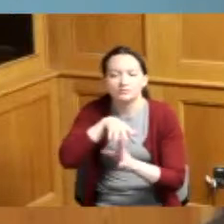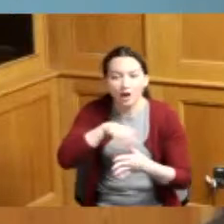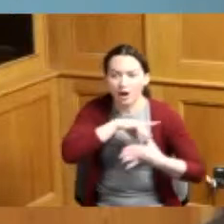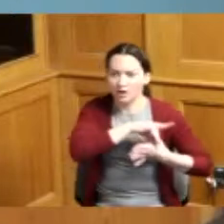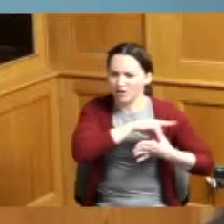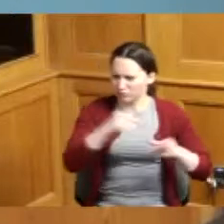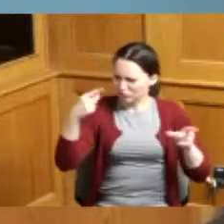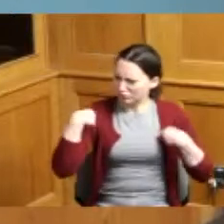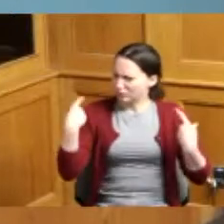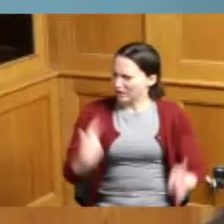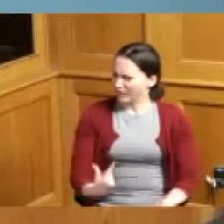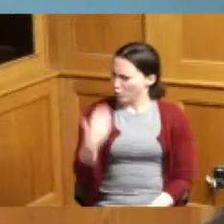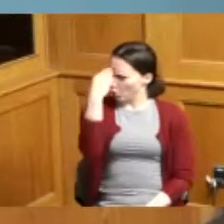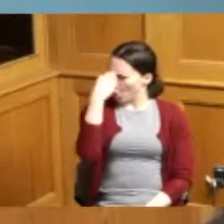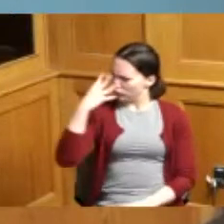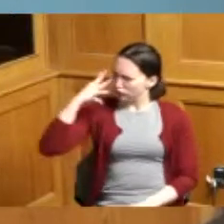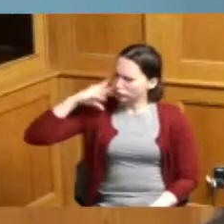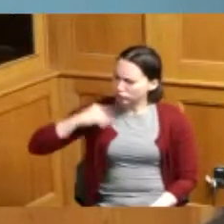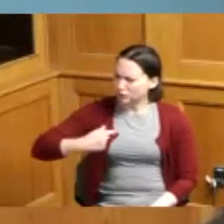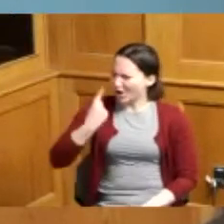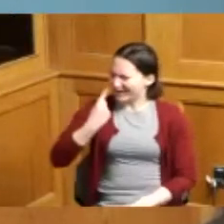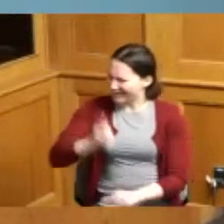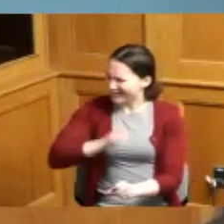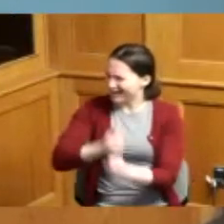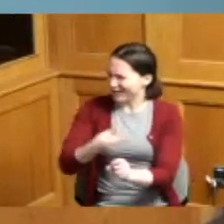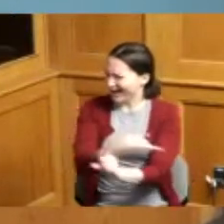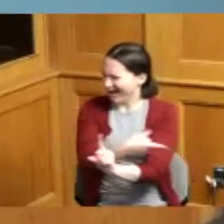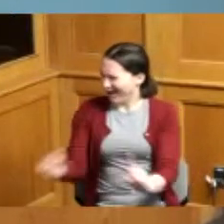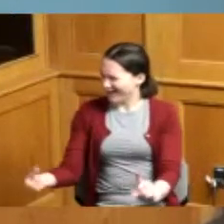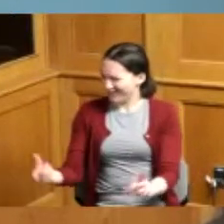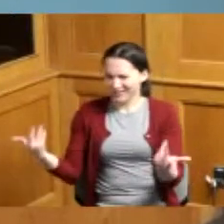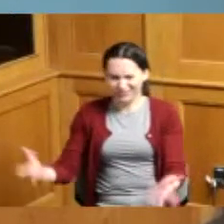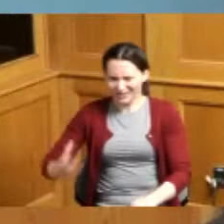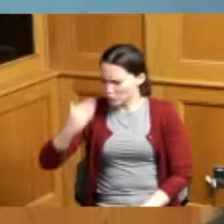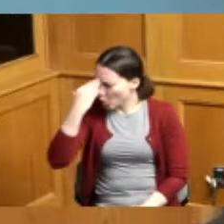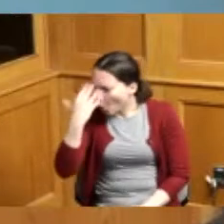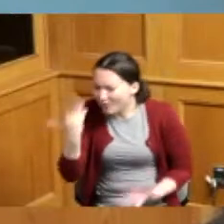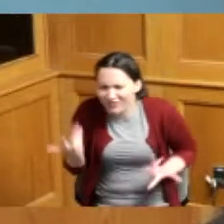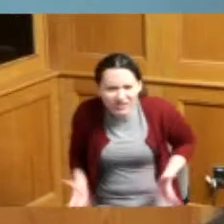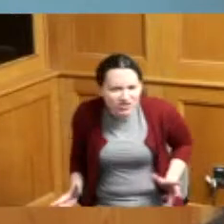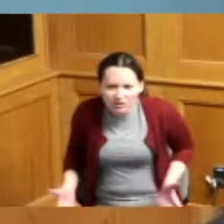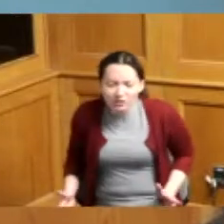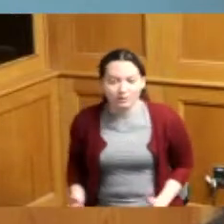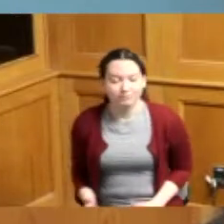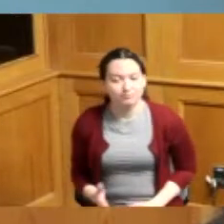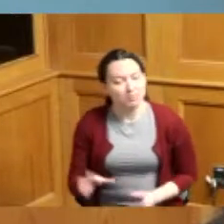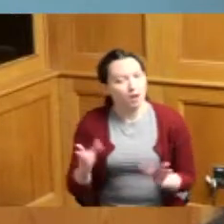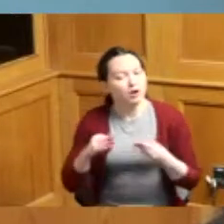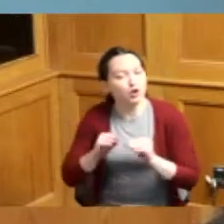known about for for a year and a half at least um but I also want to make the point about the 30%